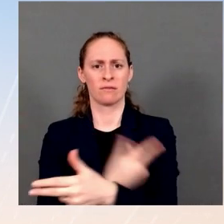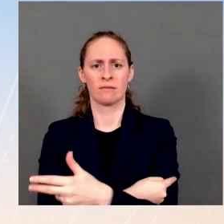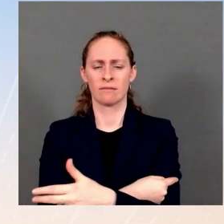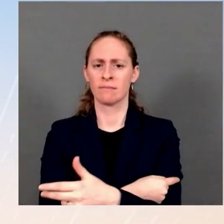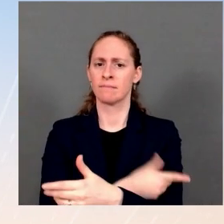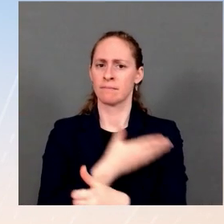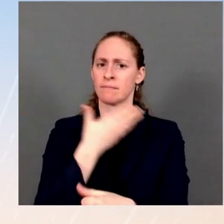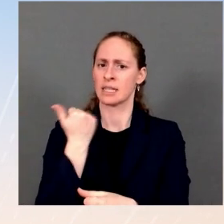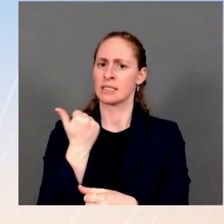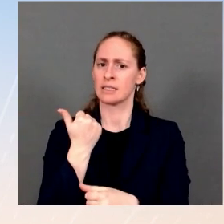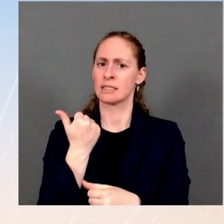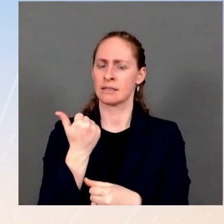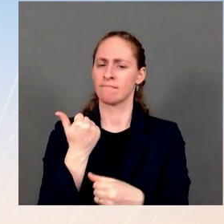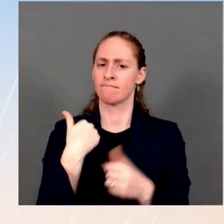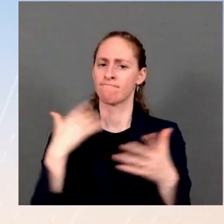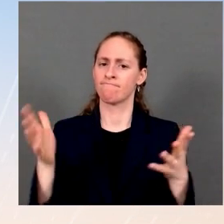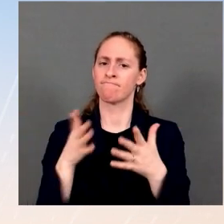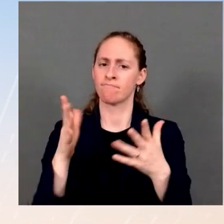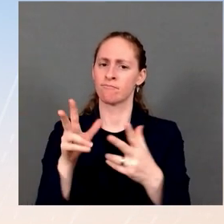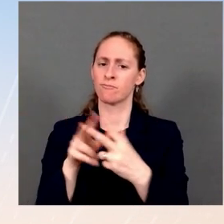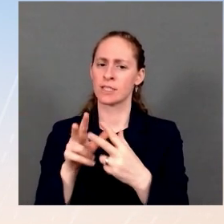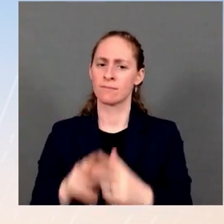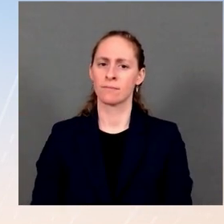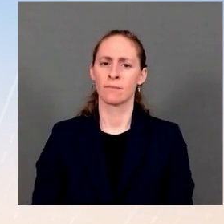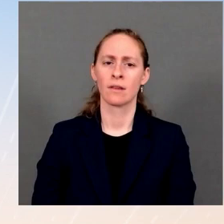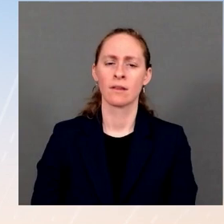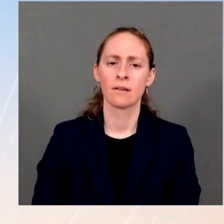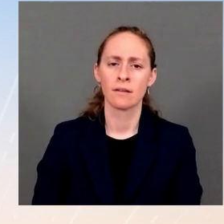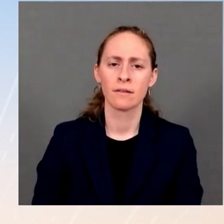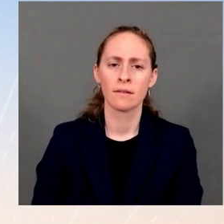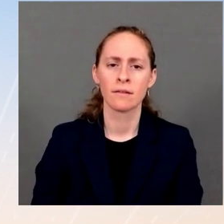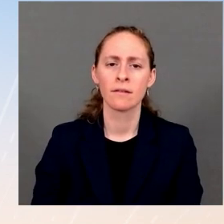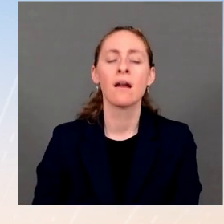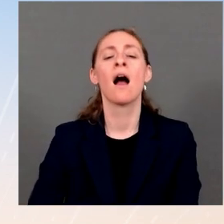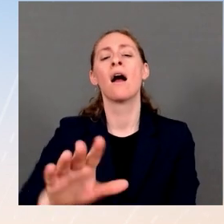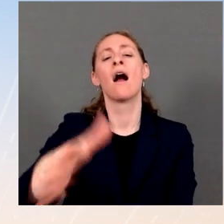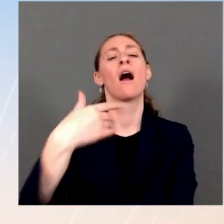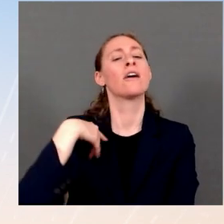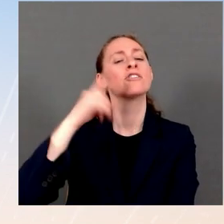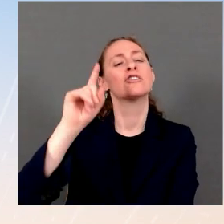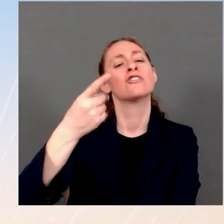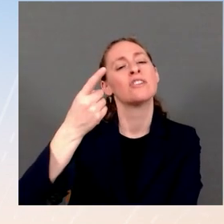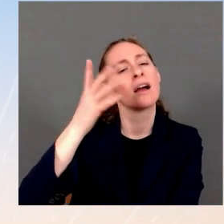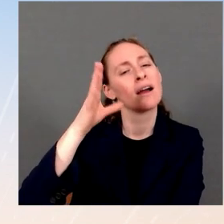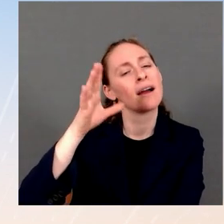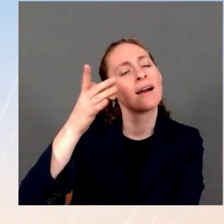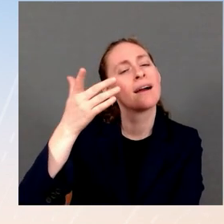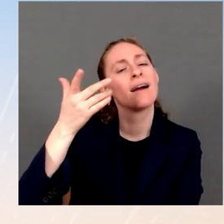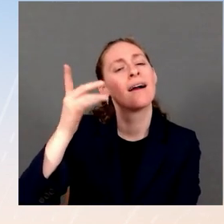and this is a hypothetical, I'm going to stress that -- Ms. Jean-Pierre: Yes. The Press: -- because I know we -- Ms. Jean-Pierre: It is a hypothetical. We do not like hypotheticals in this room.